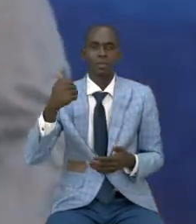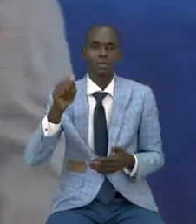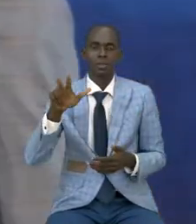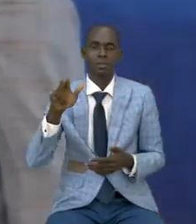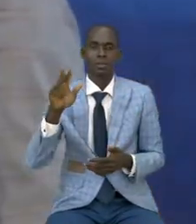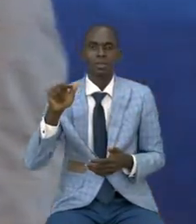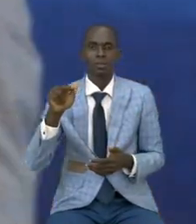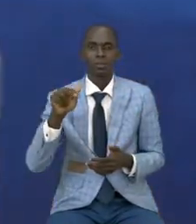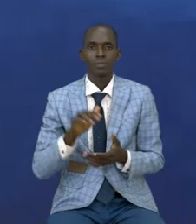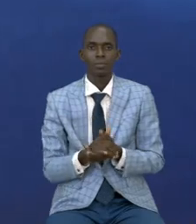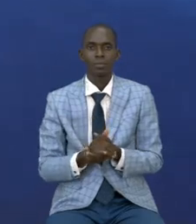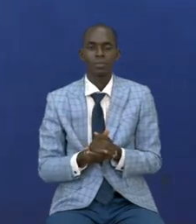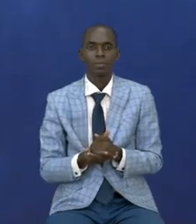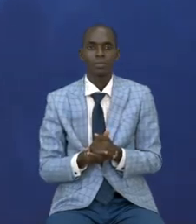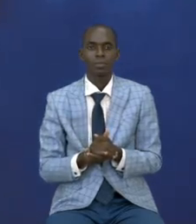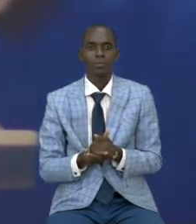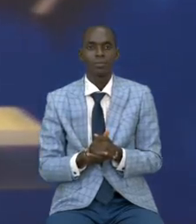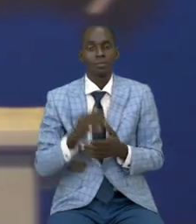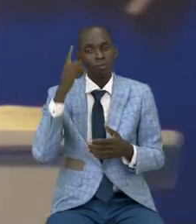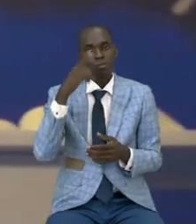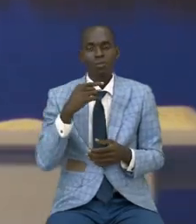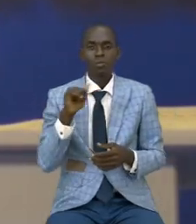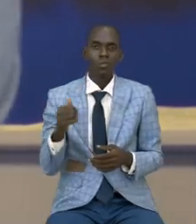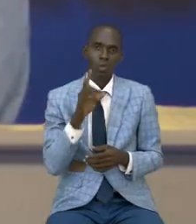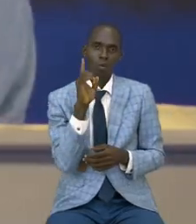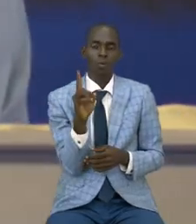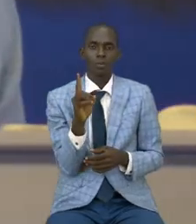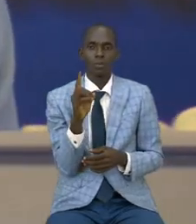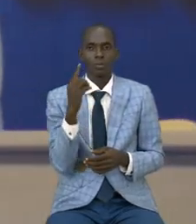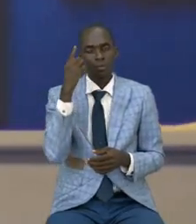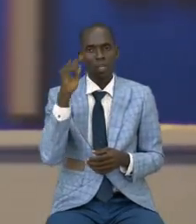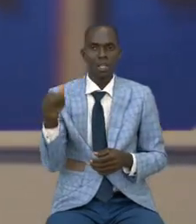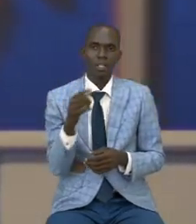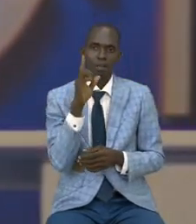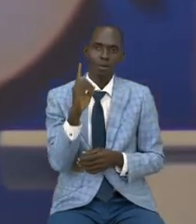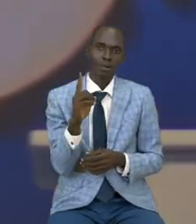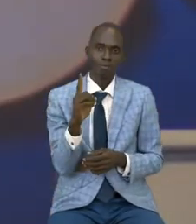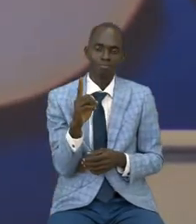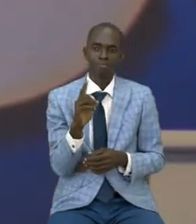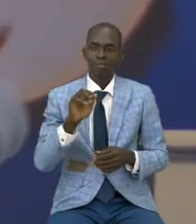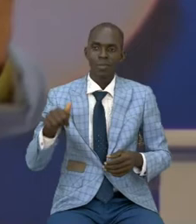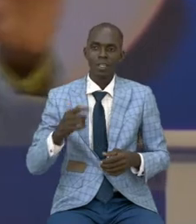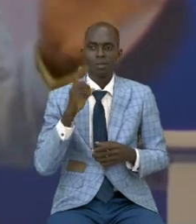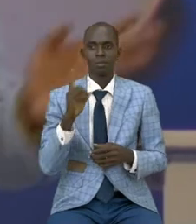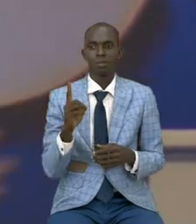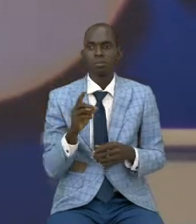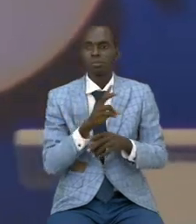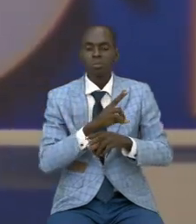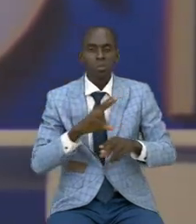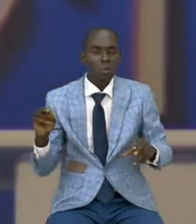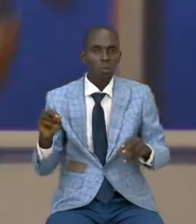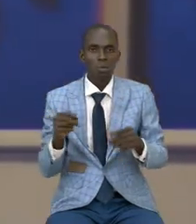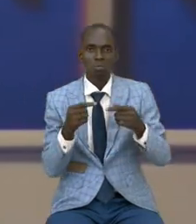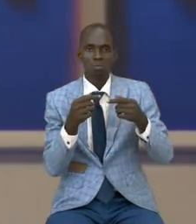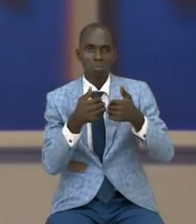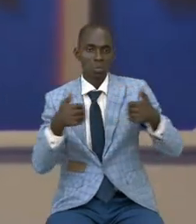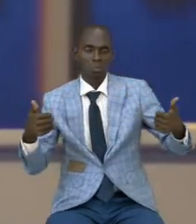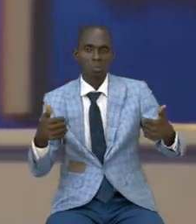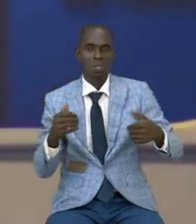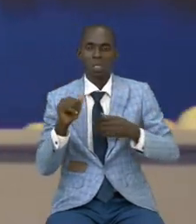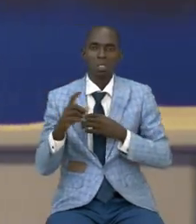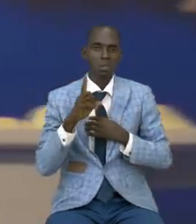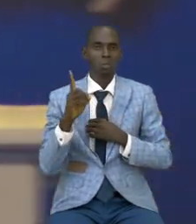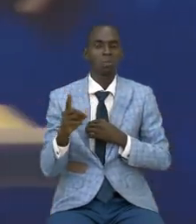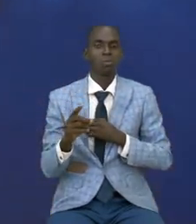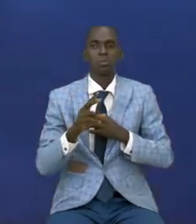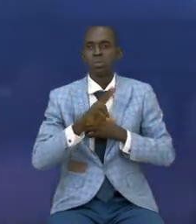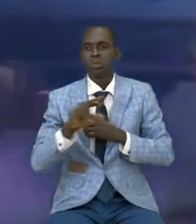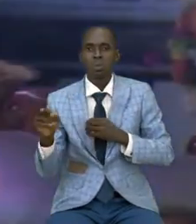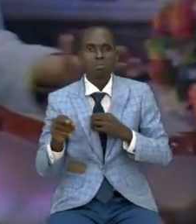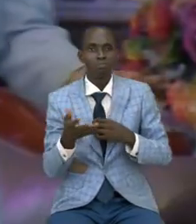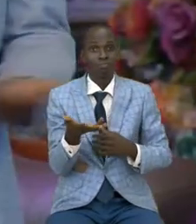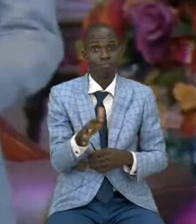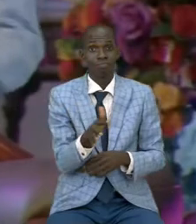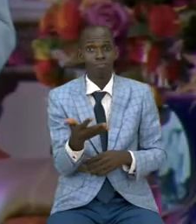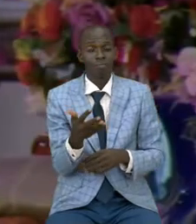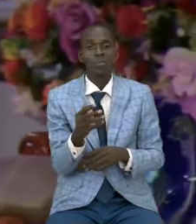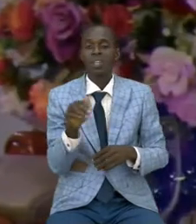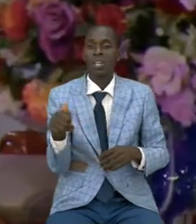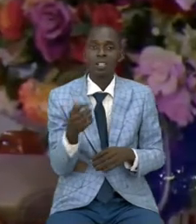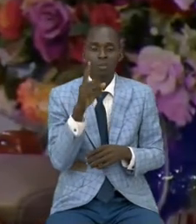whosoever whosoever whosoever no discrimination whosoever no partiality whatsoever there is no